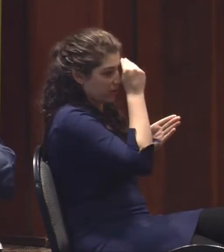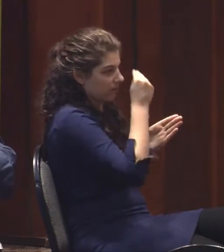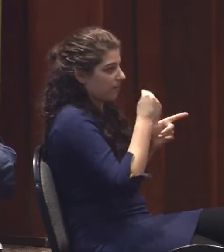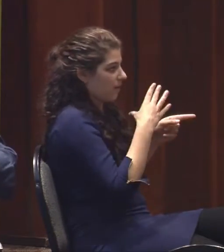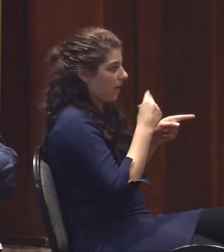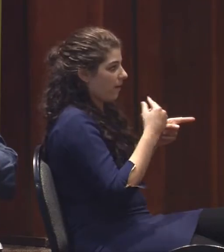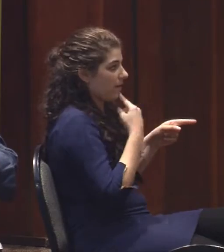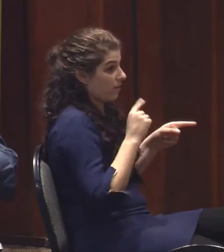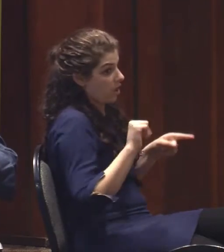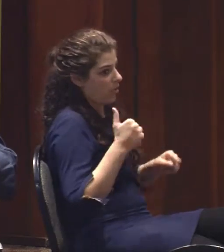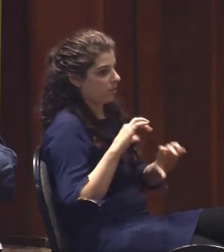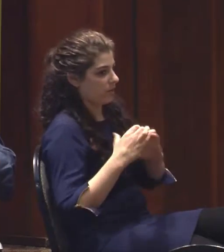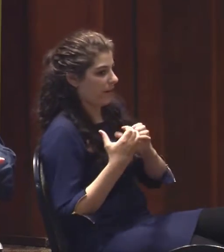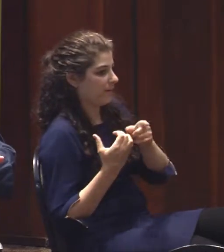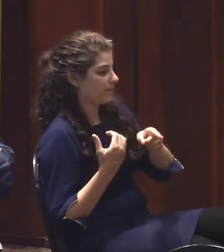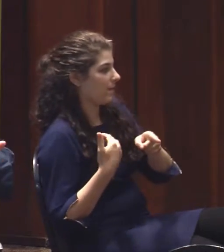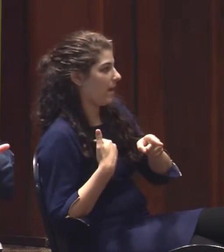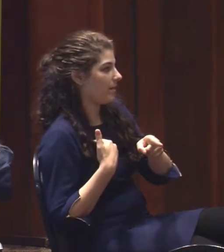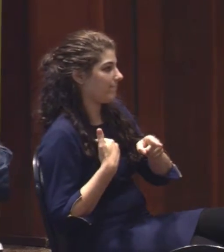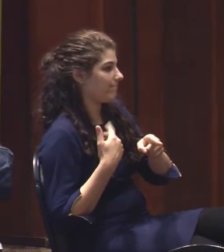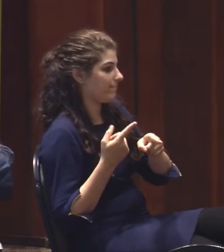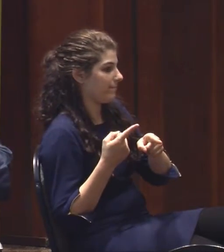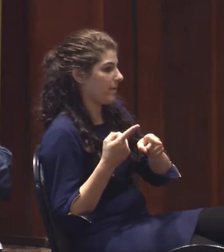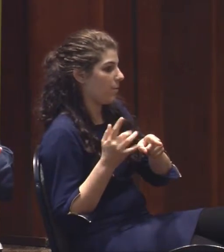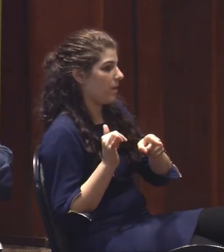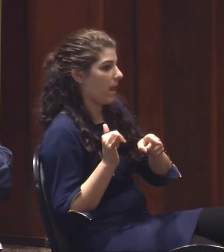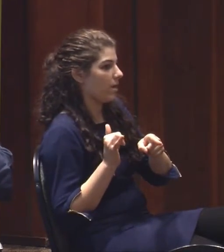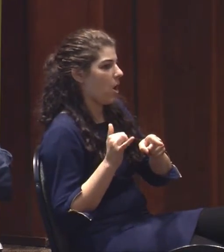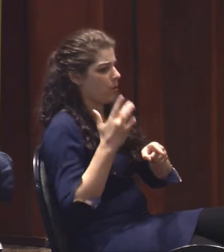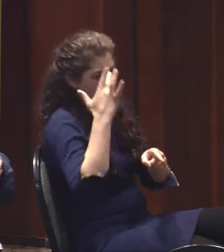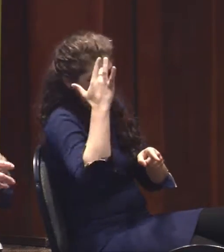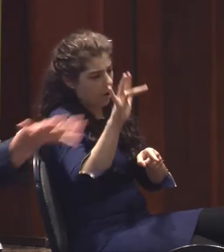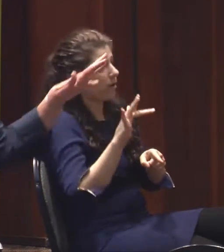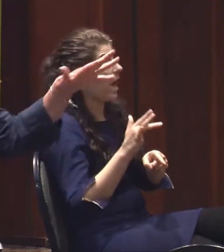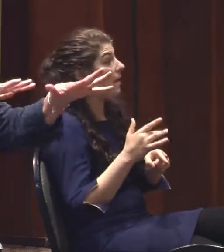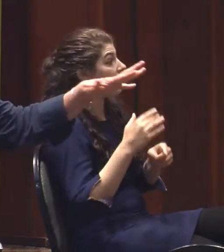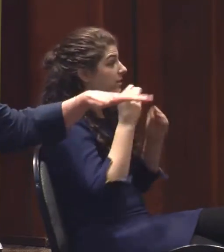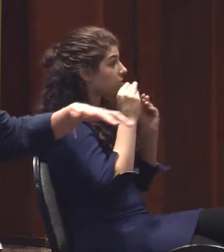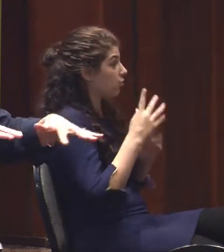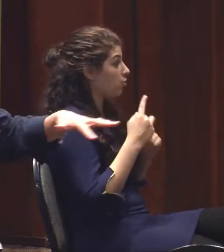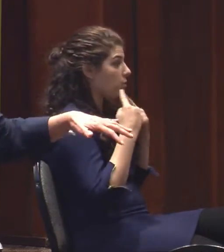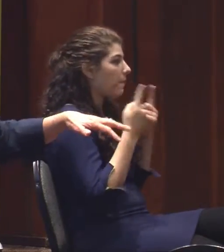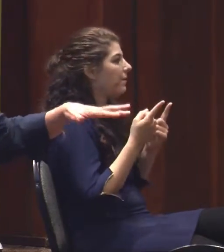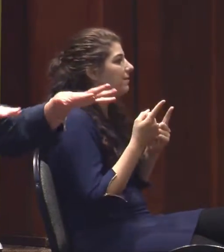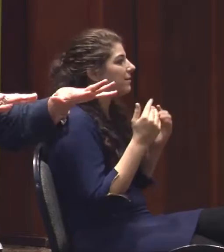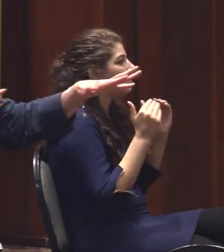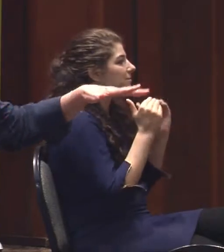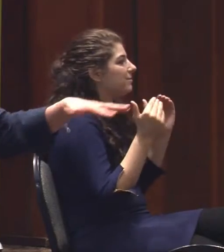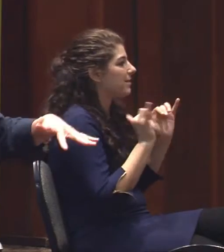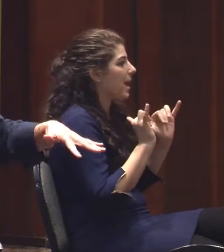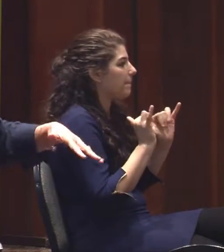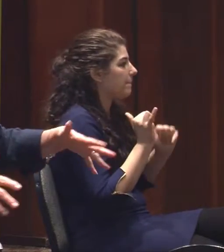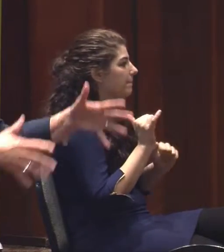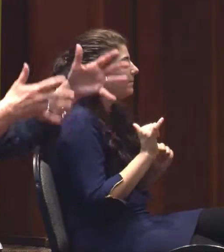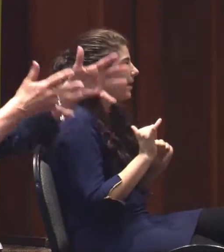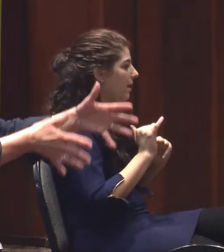the other class had, you know, that they were like way smart.They were exactly, I mean, the classes were just distributed exactly the same.